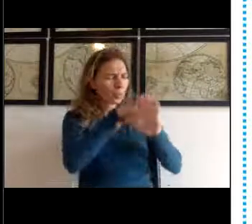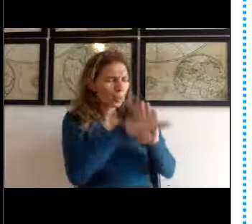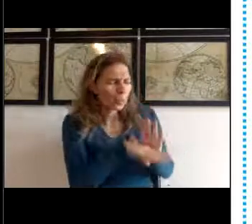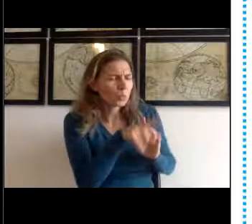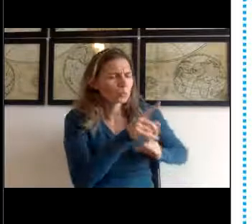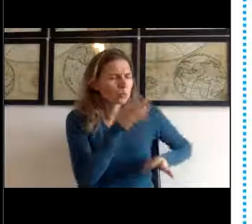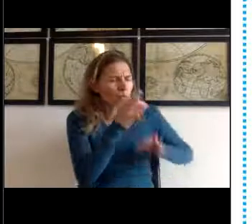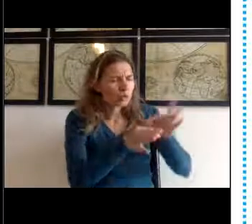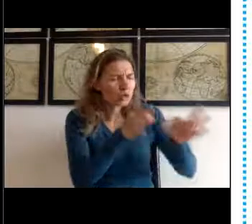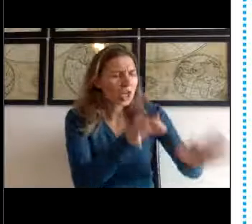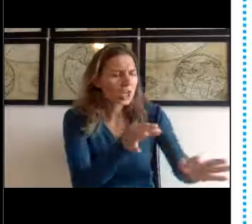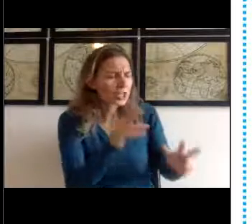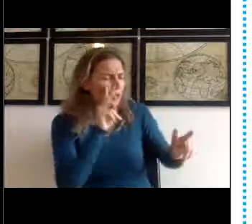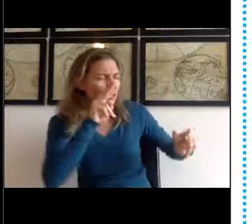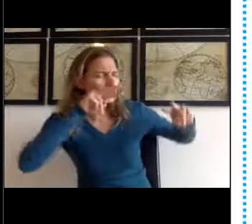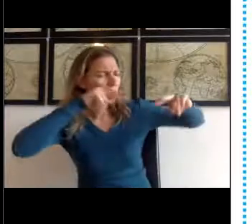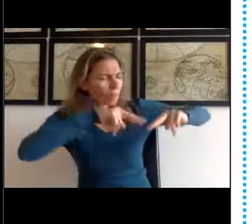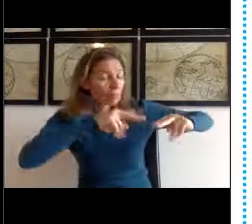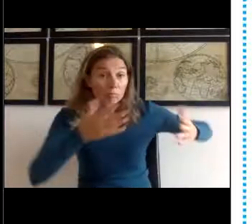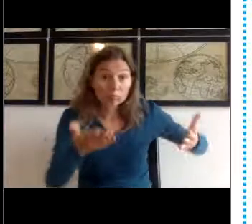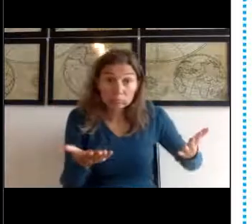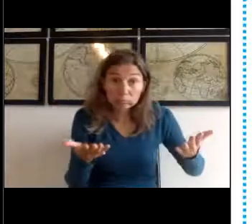and also rationale for project support.